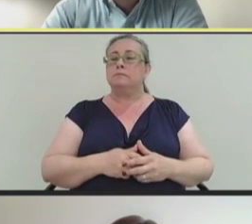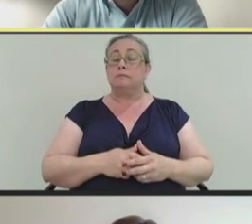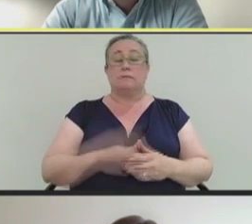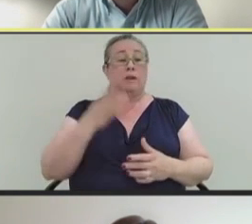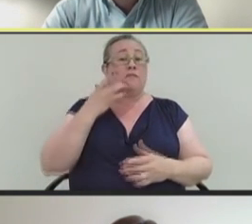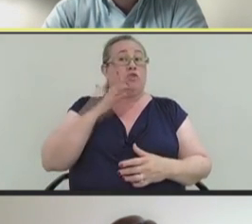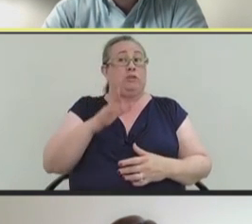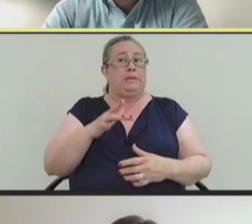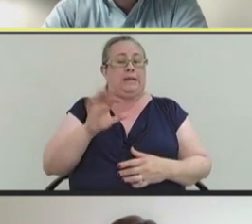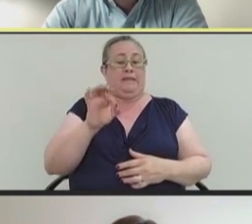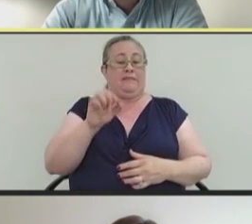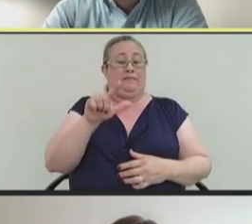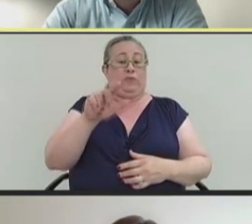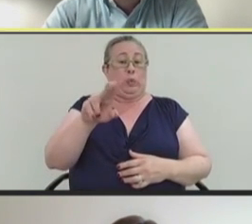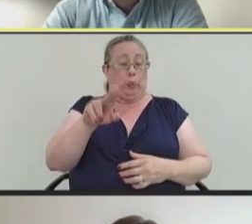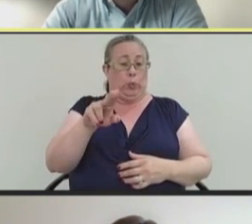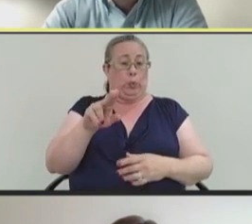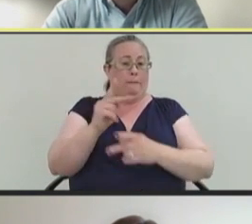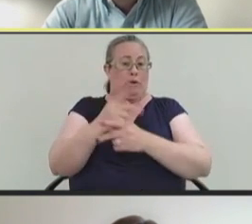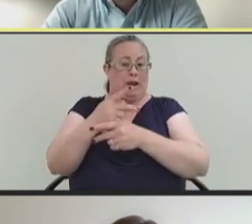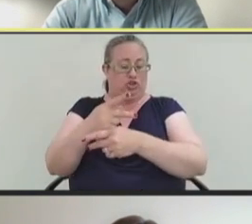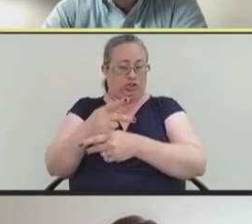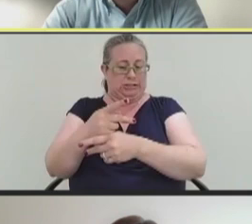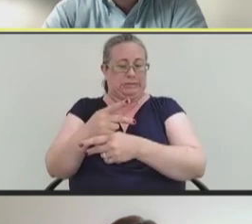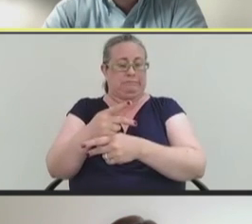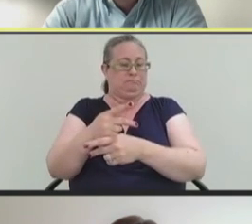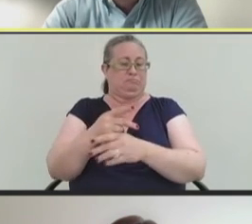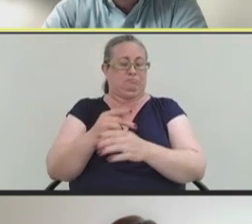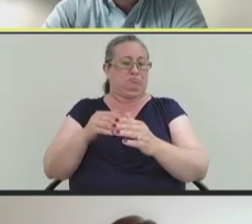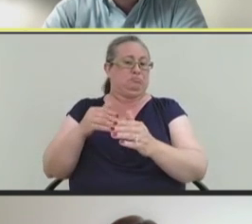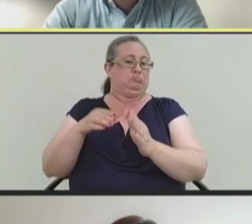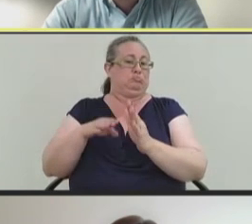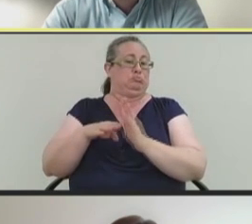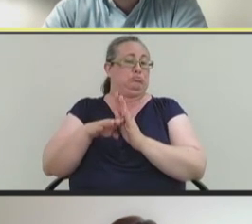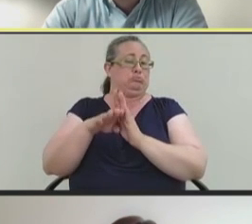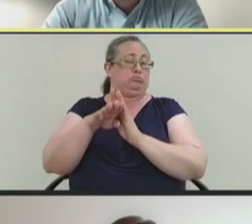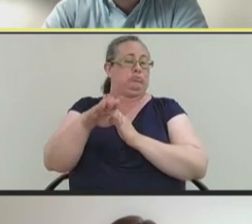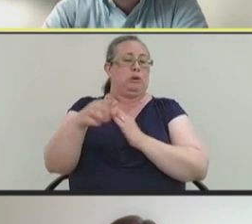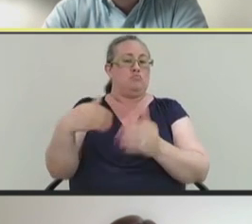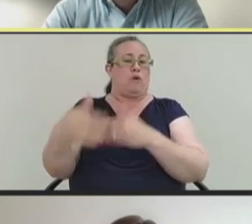is very far progressed. So, this year, it wouldn't have that kind of impact. But it's